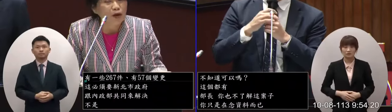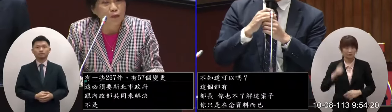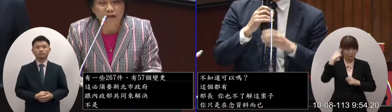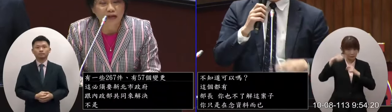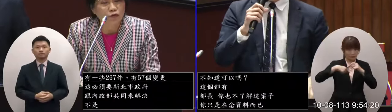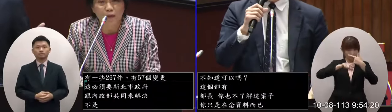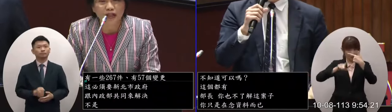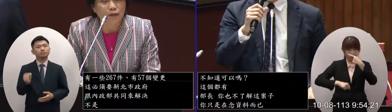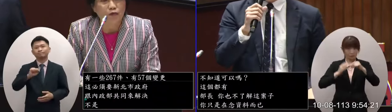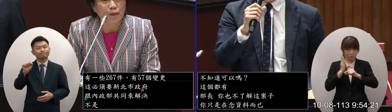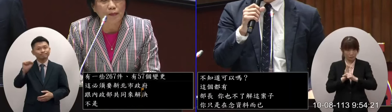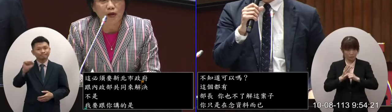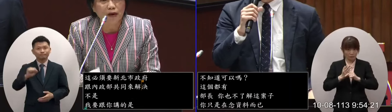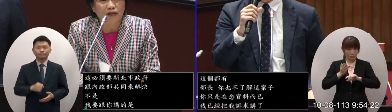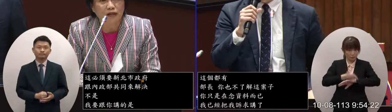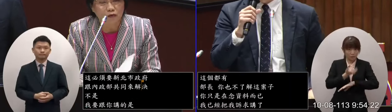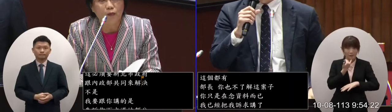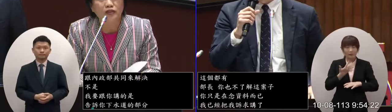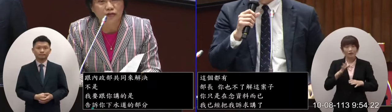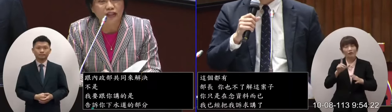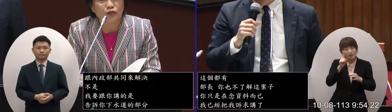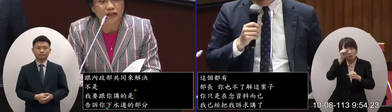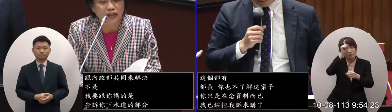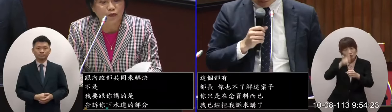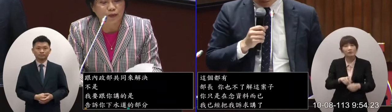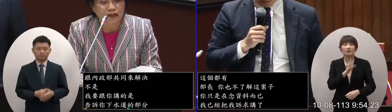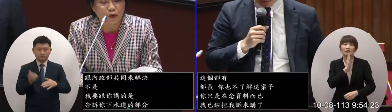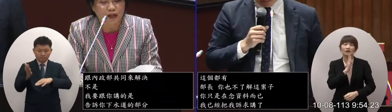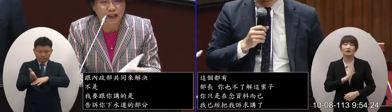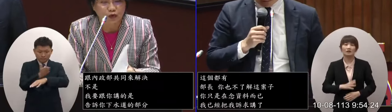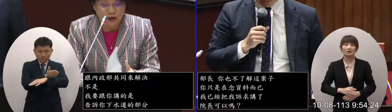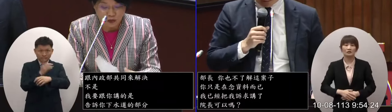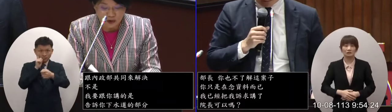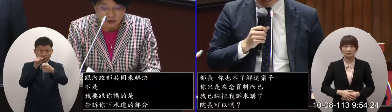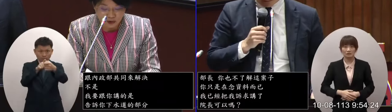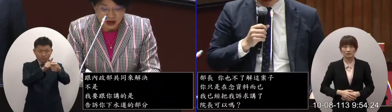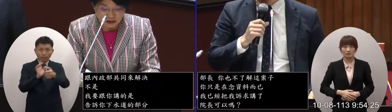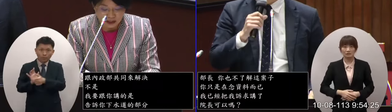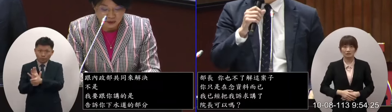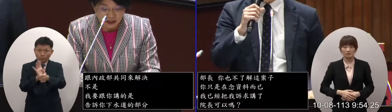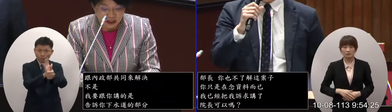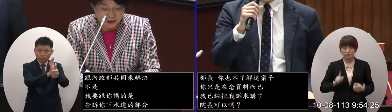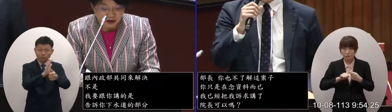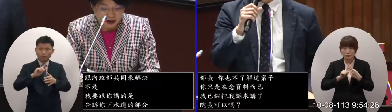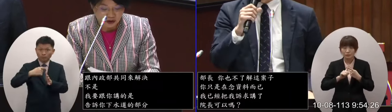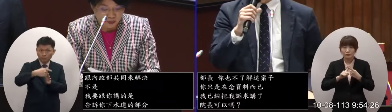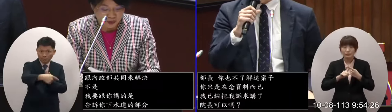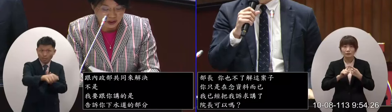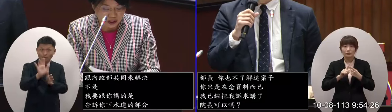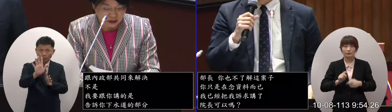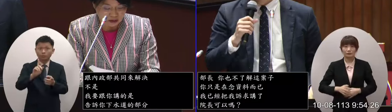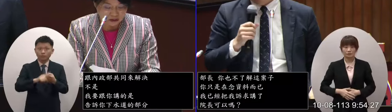for the middle of next year. We have phased goals and we can push forward. There’s nothing wrong with that. Try your best, okay? Dean, we don’t want to hear